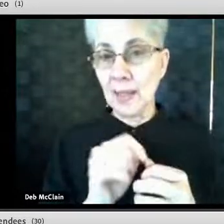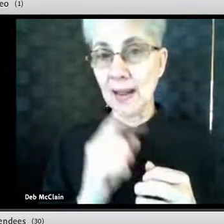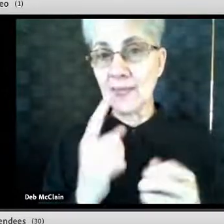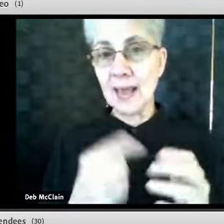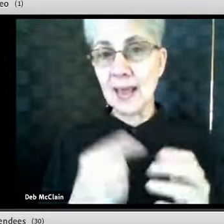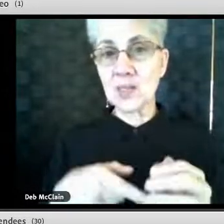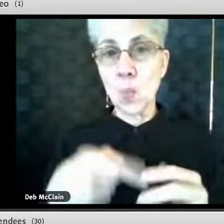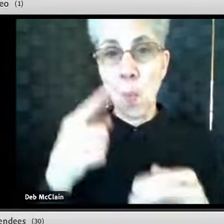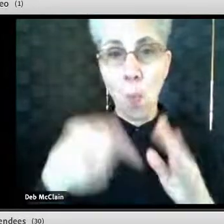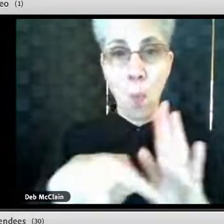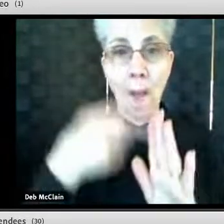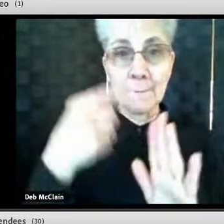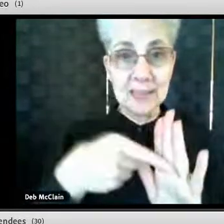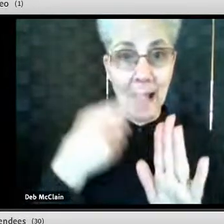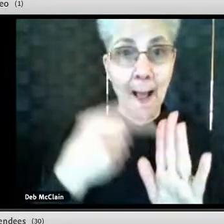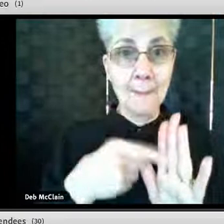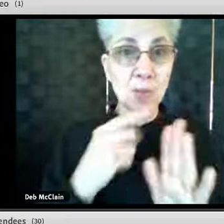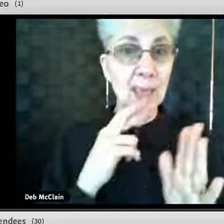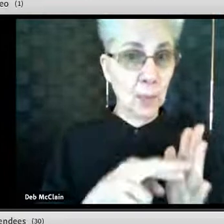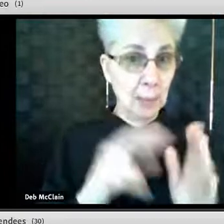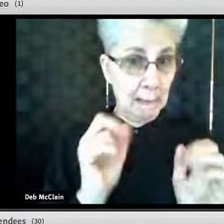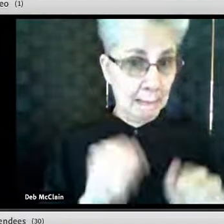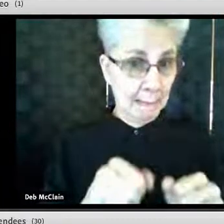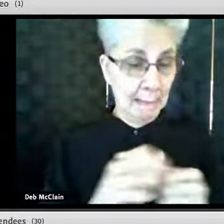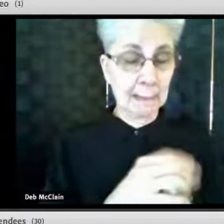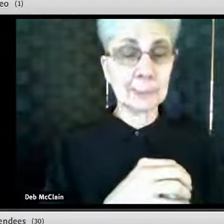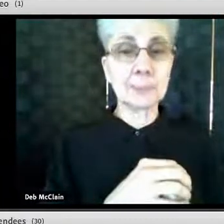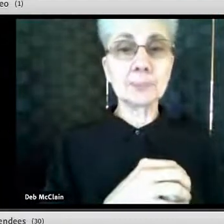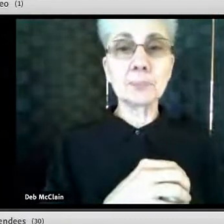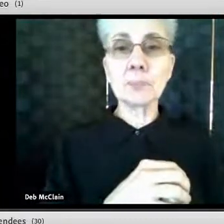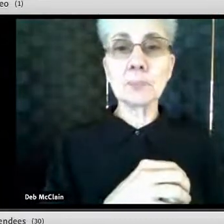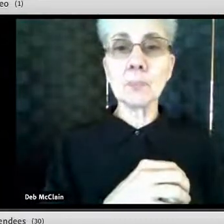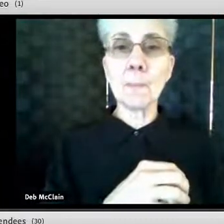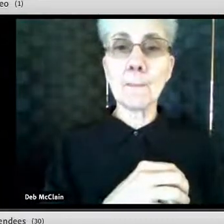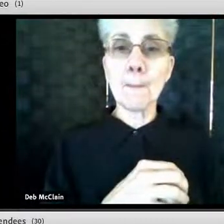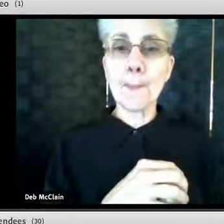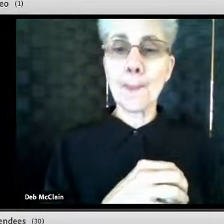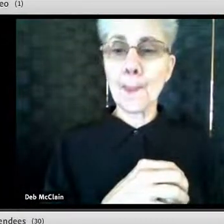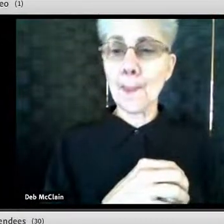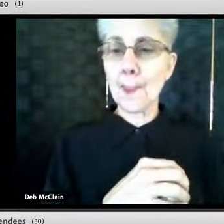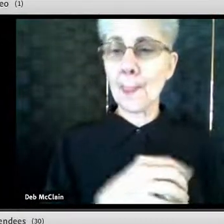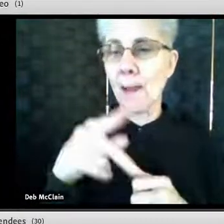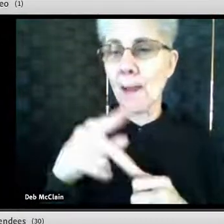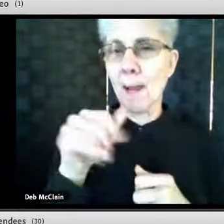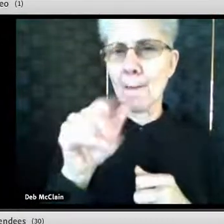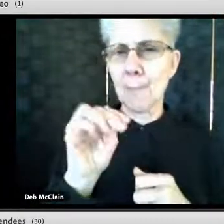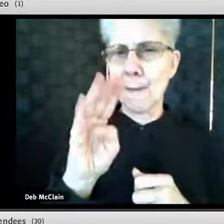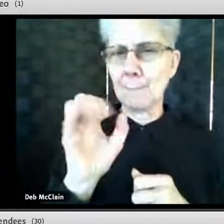if they swiped up so that they can reply. I think Palm Beach does really great.